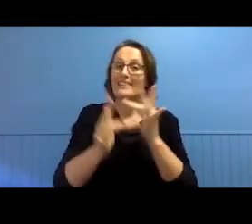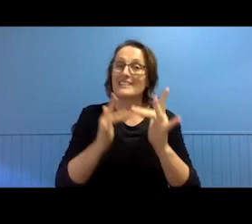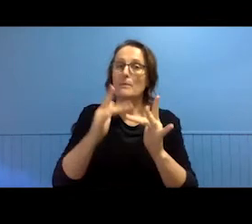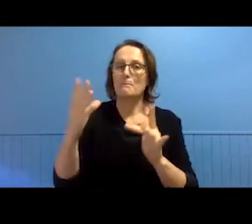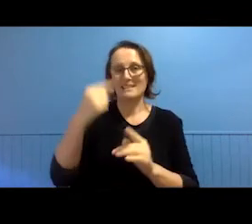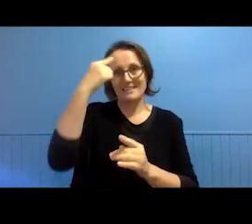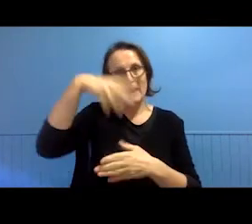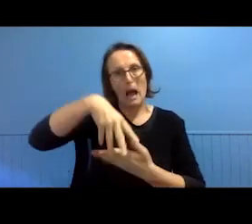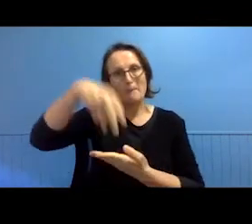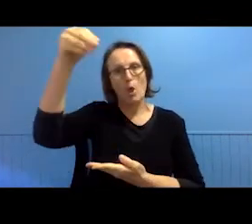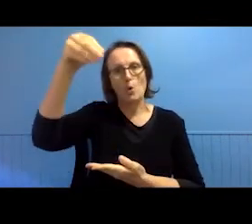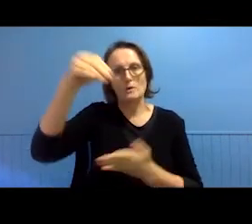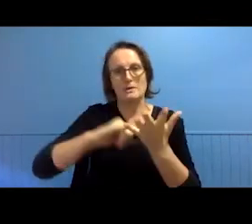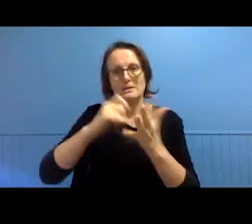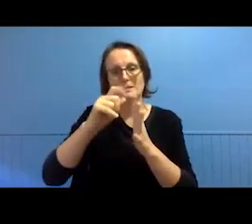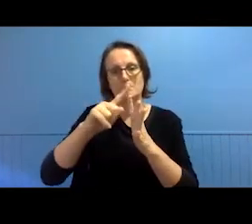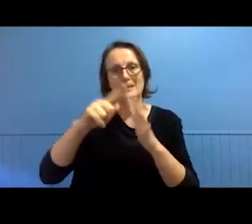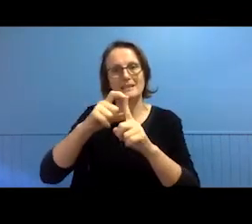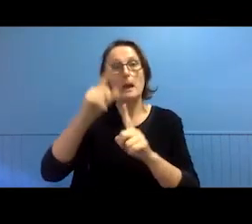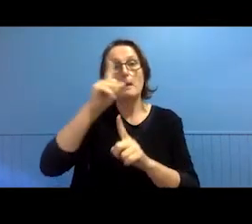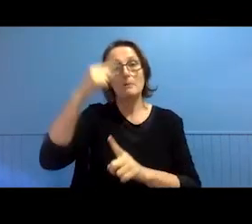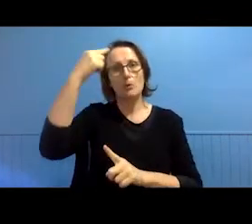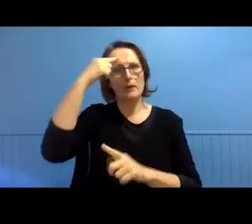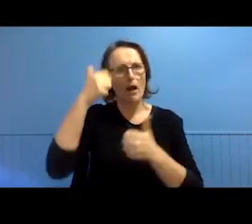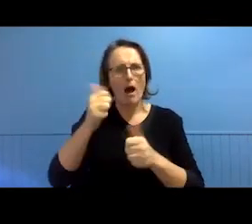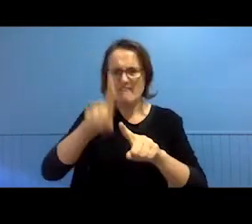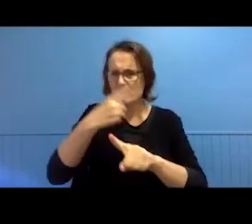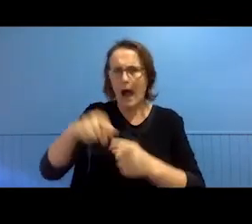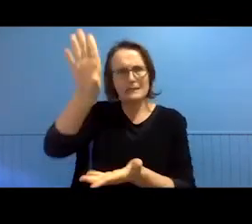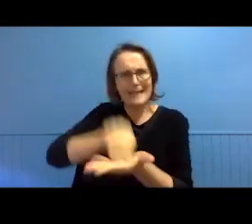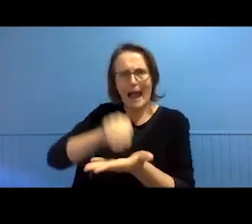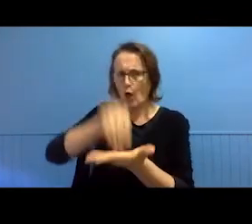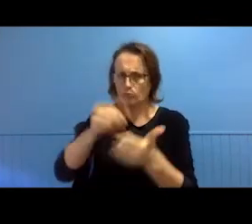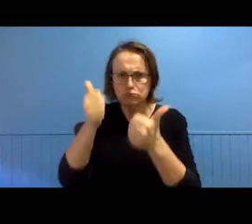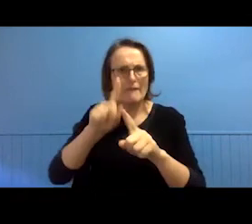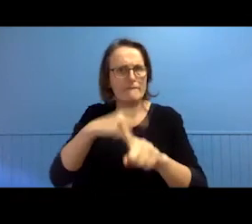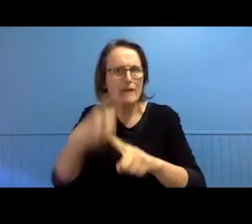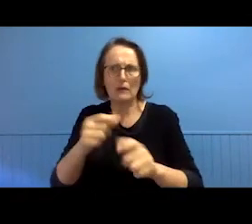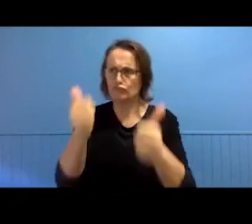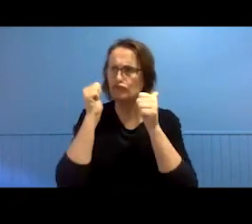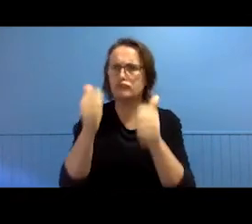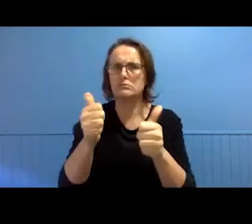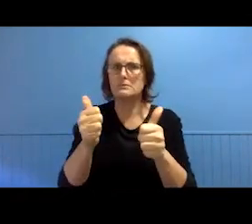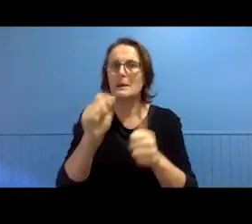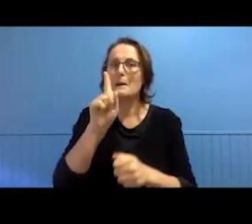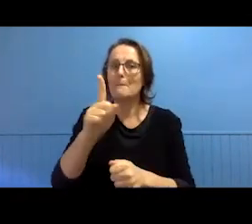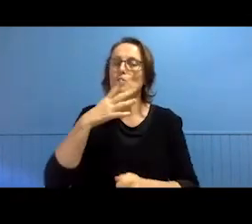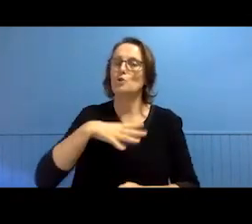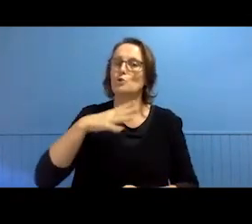speed. Lots of people always think, "I got a really fast download connection. My connection is great", but you need to actually look at the